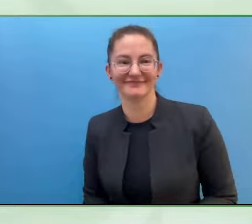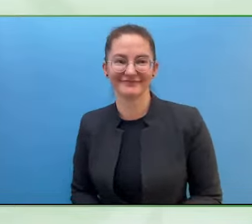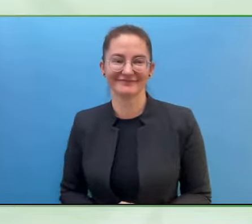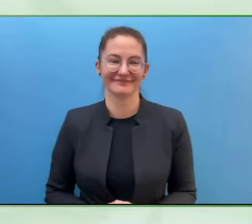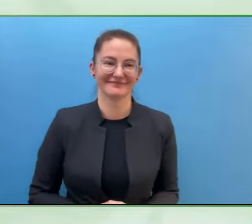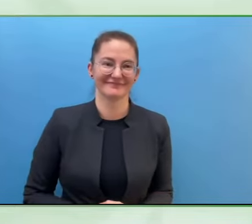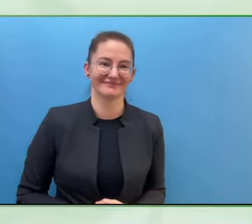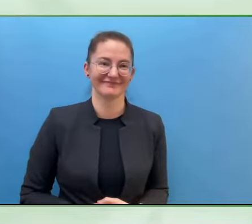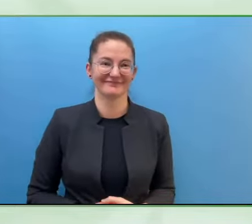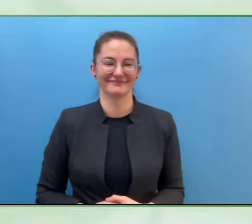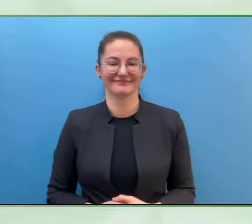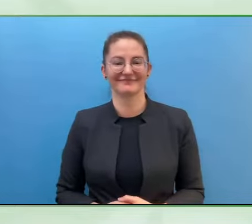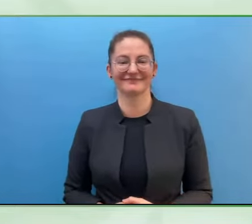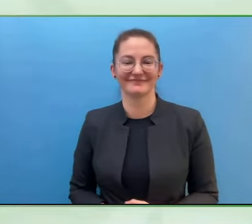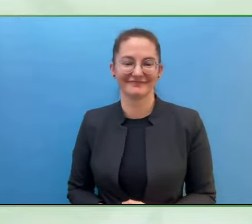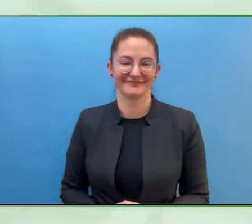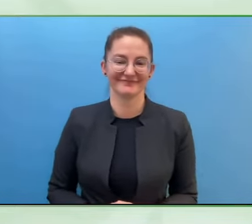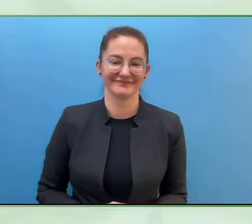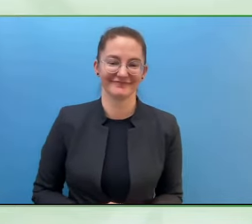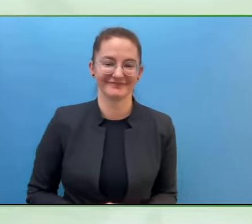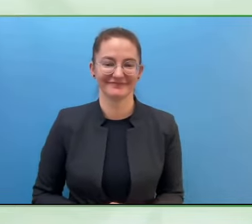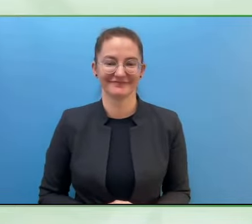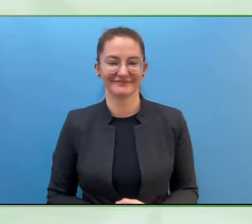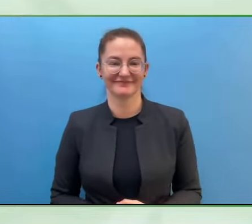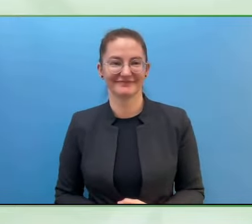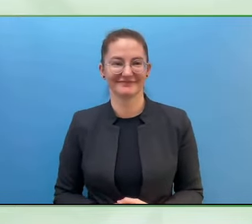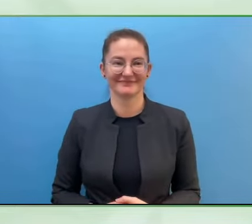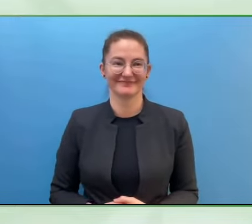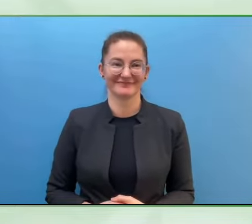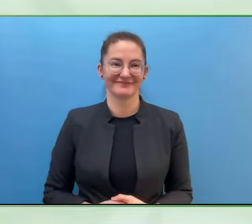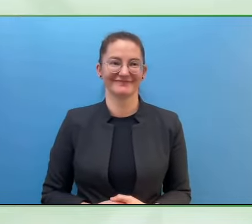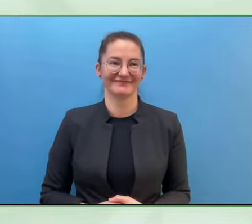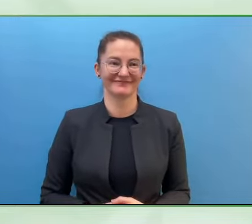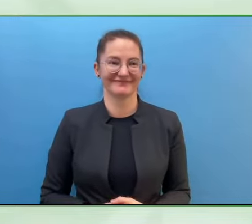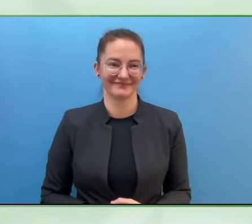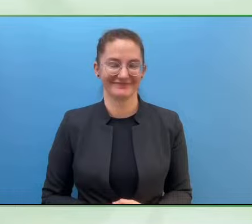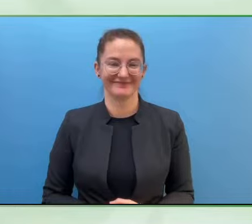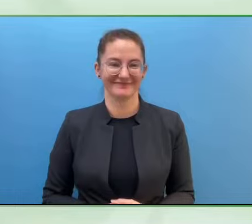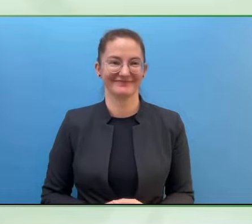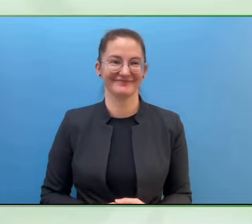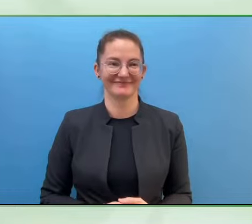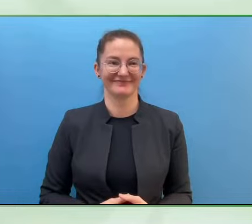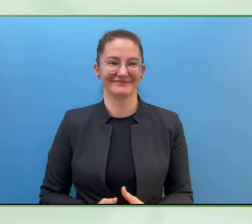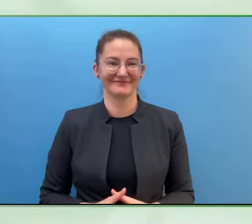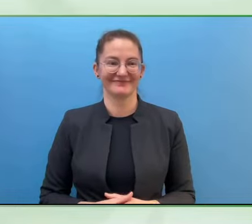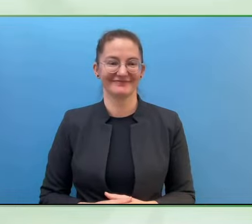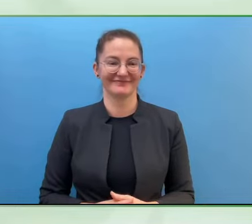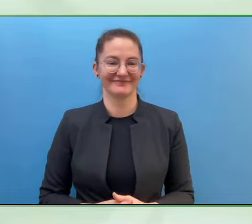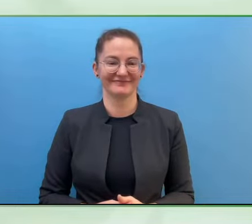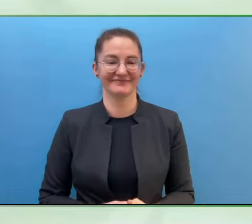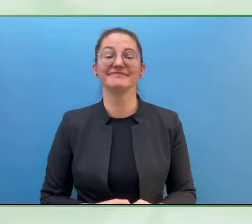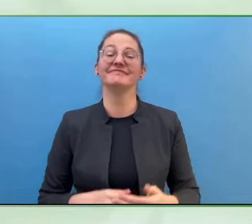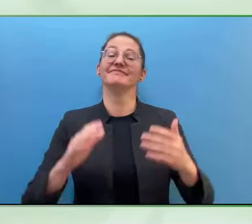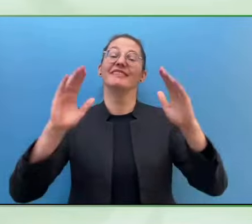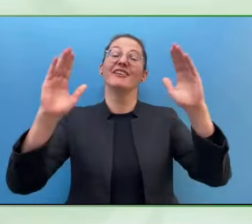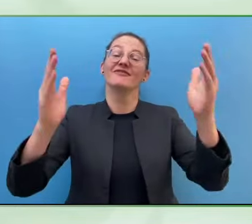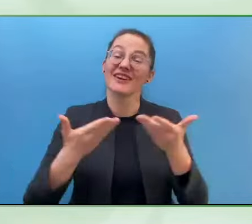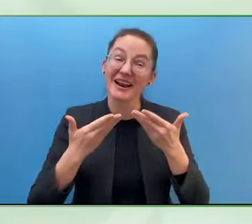It is a conference for people with disabilities, and we also talk about information technology.